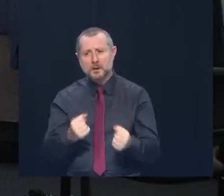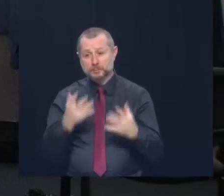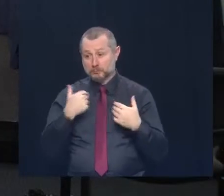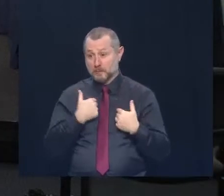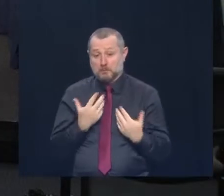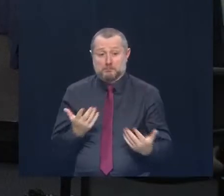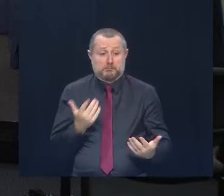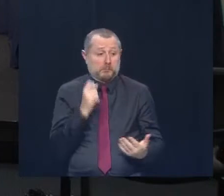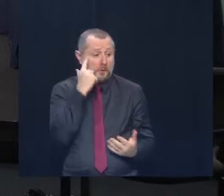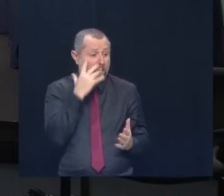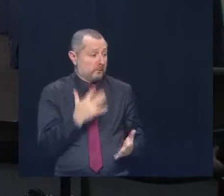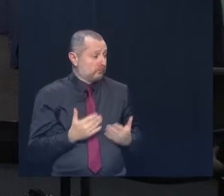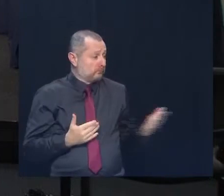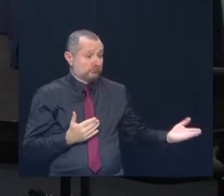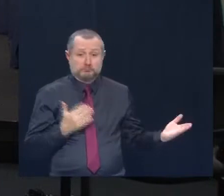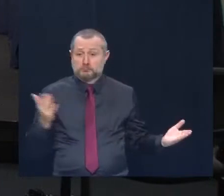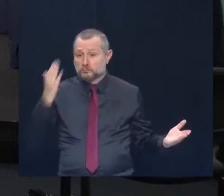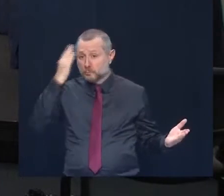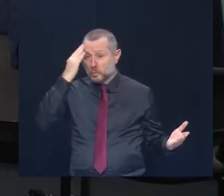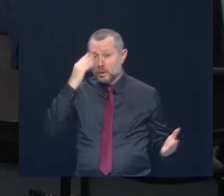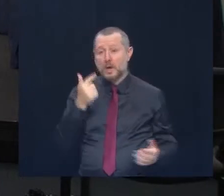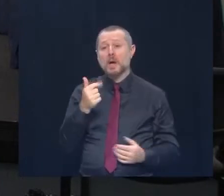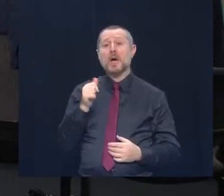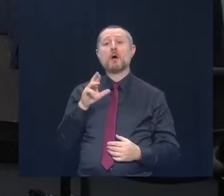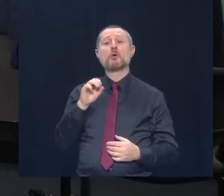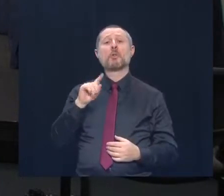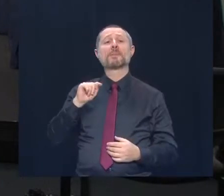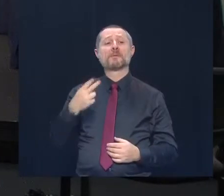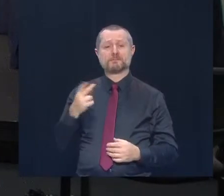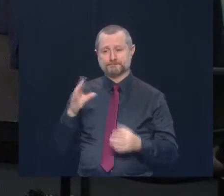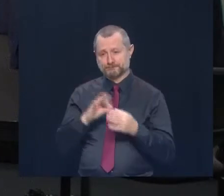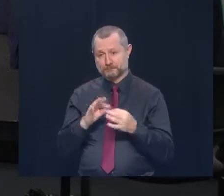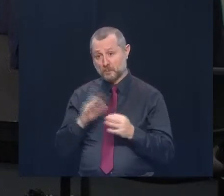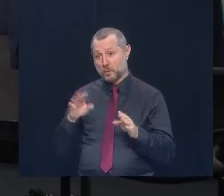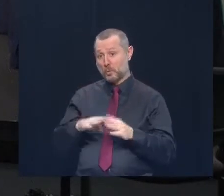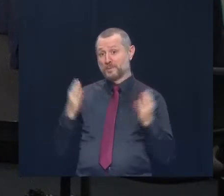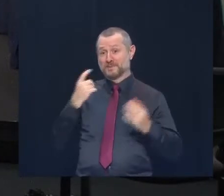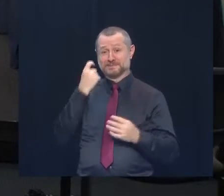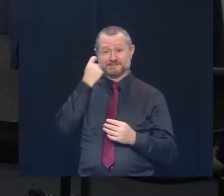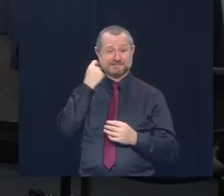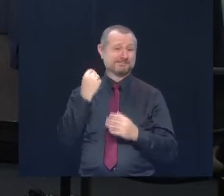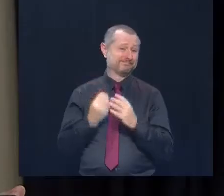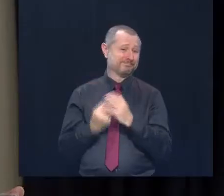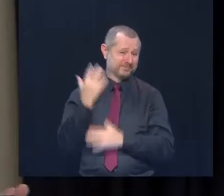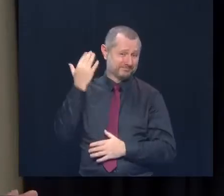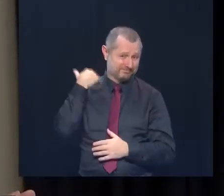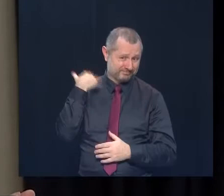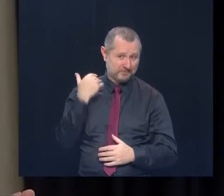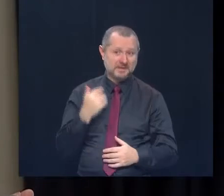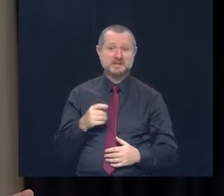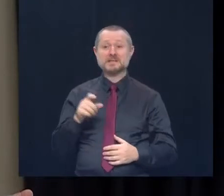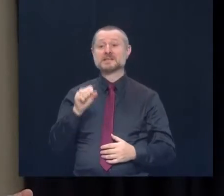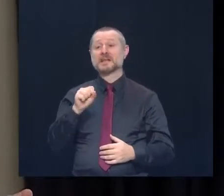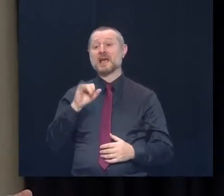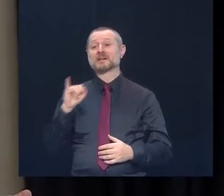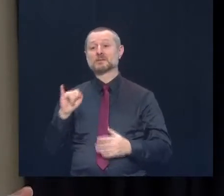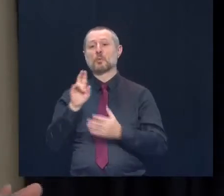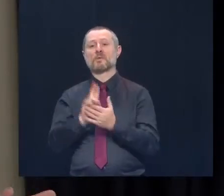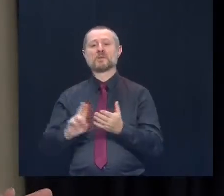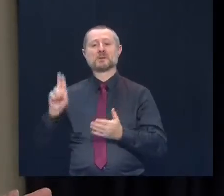ISLAND, HOW MANY BEDS AND HOW QUICKLY WILL THAT BE UP AND RUNNING? WHO KNOWS. GARETH, ROB? THIS WAS A FACILITY THAT